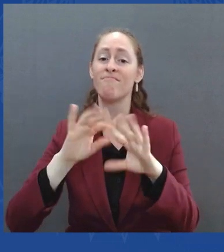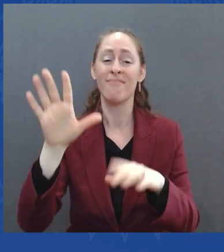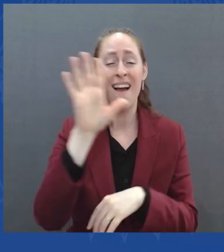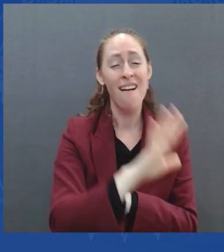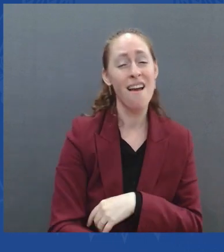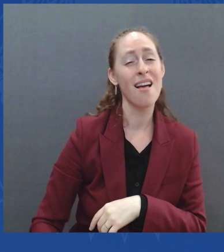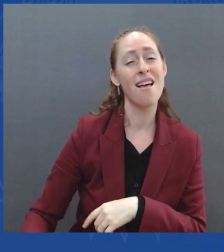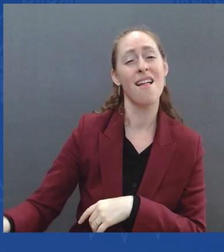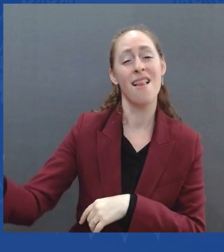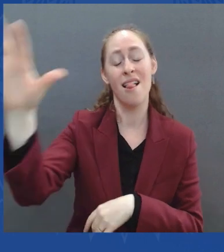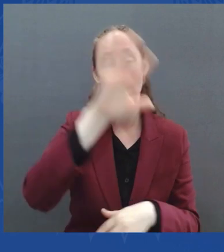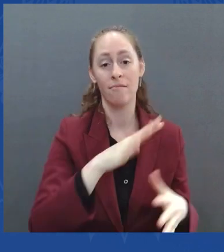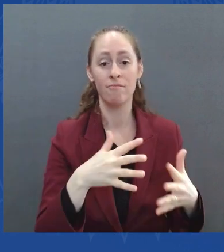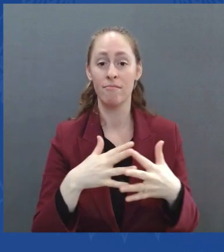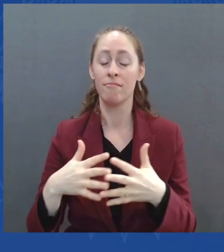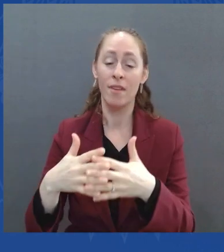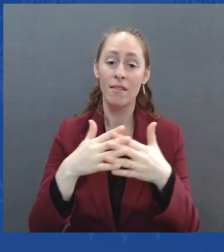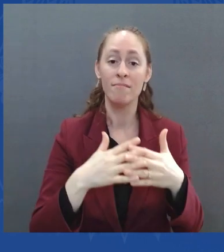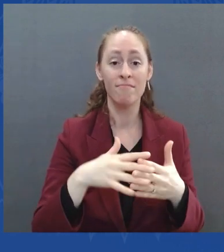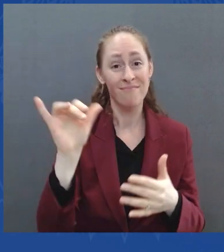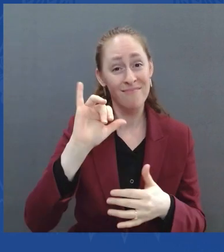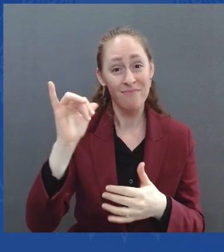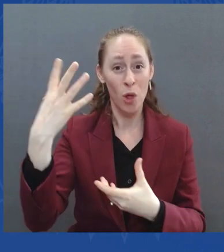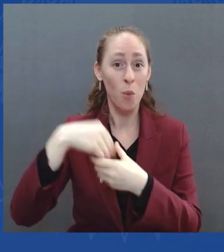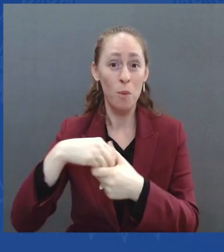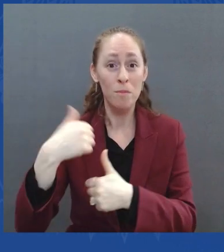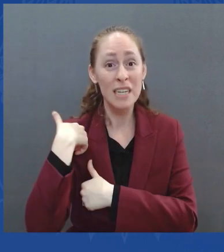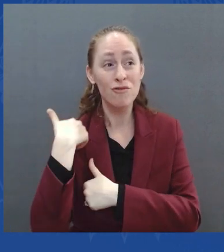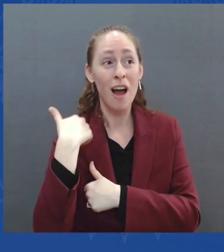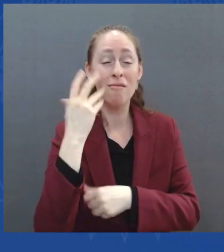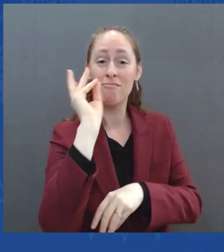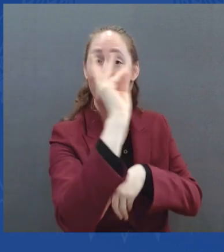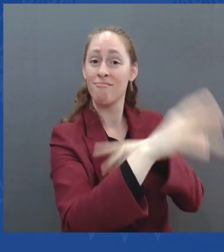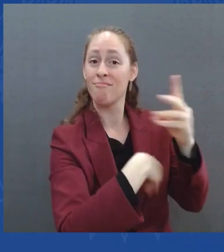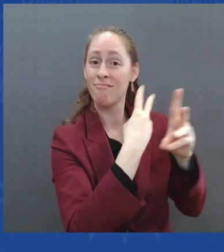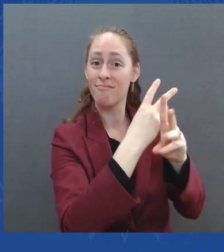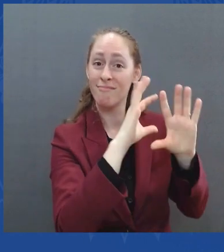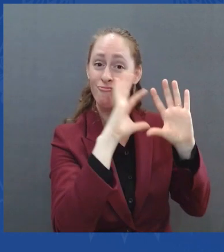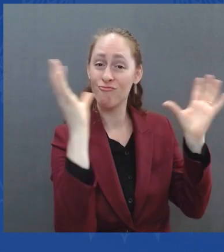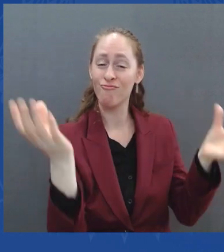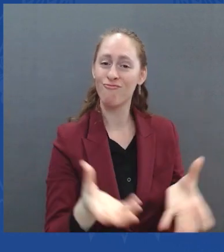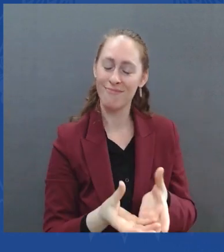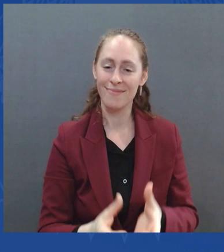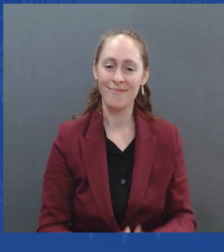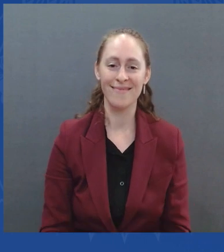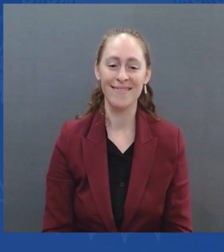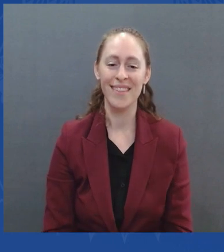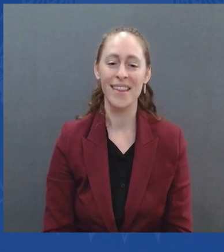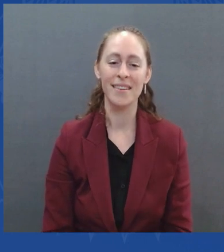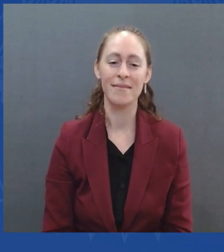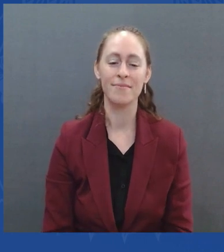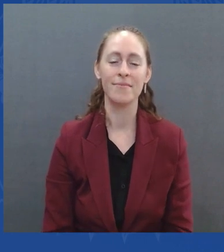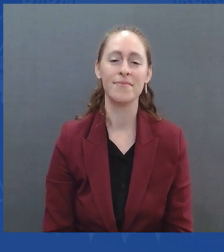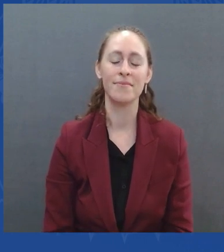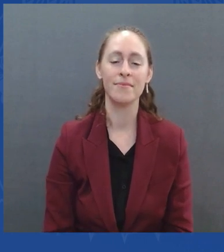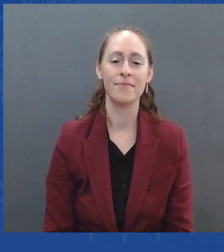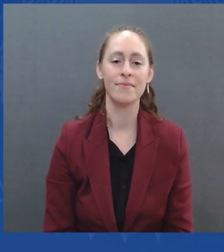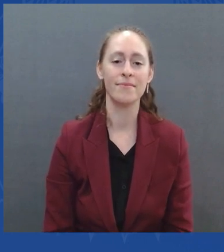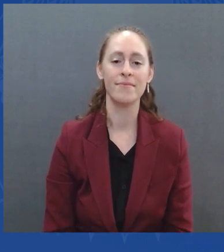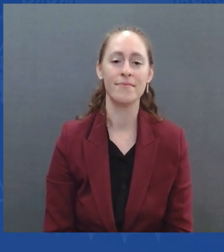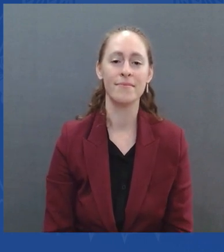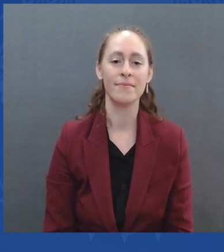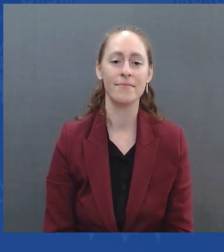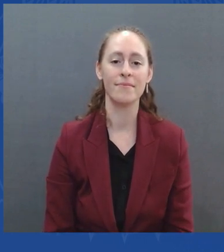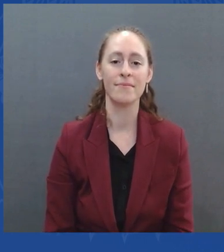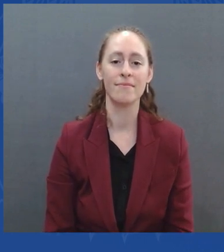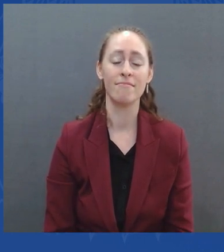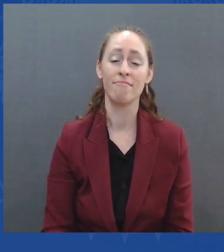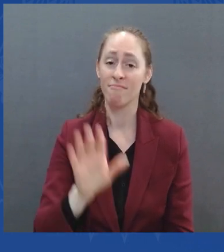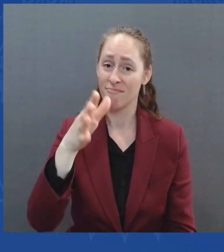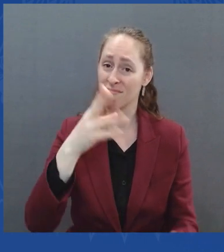An impressive turnaround for an unprecedented task.